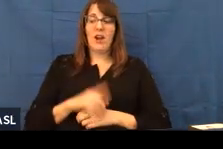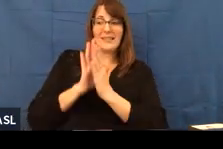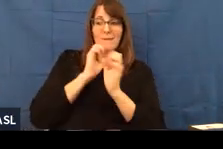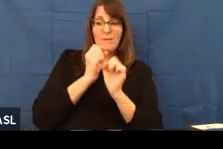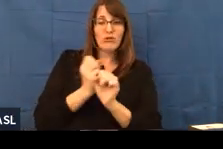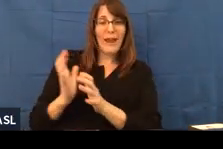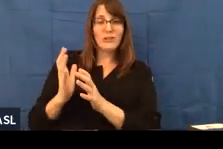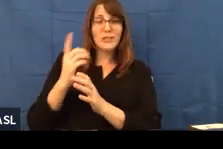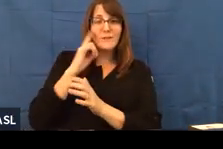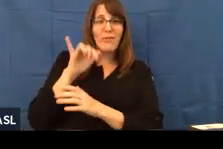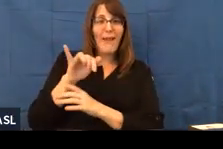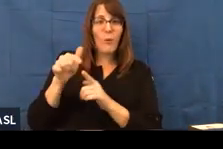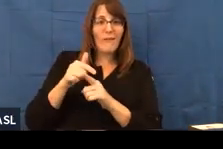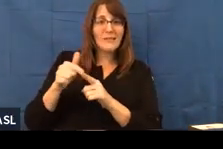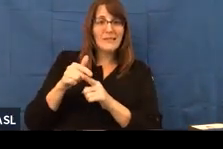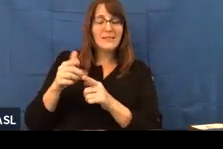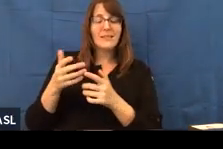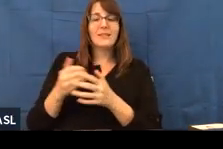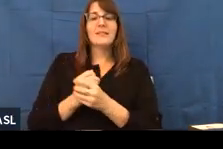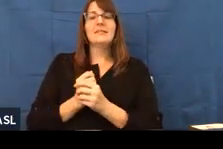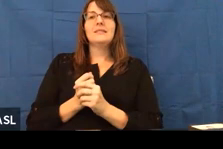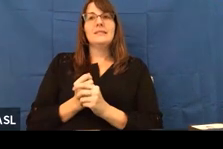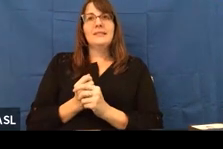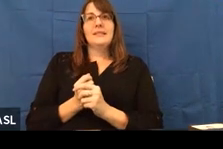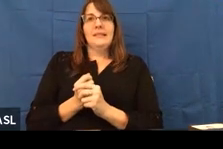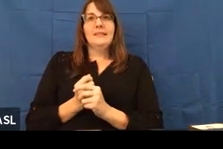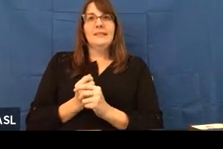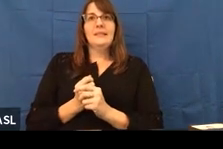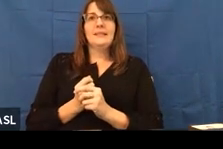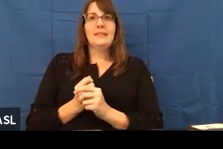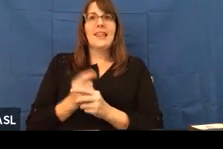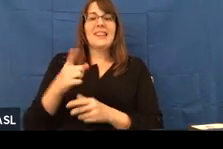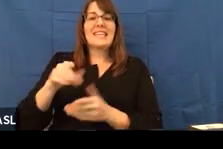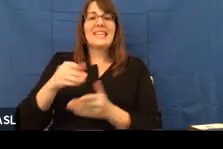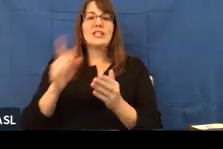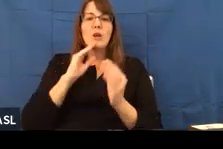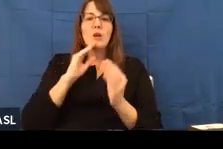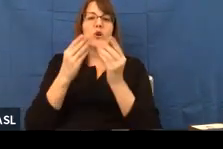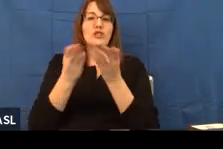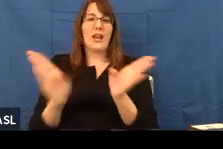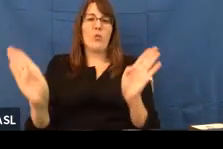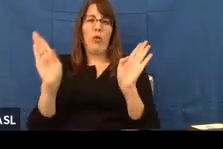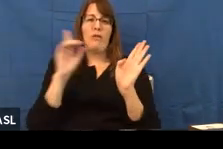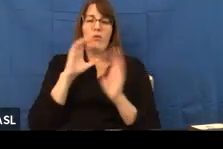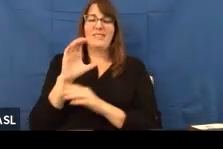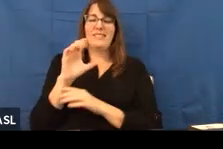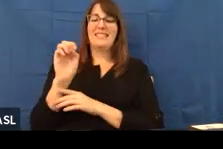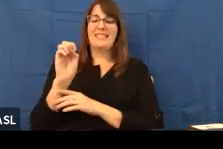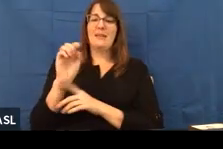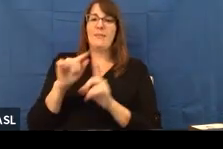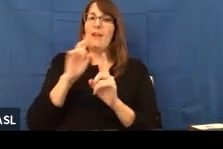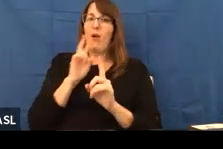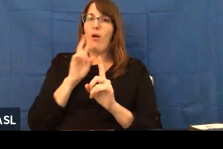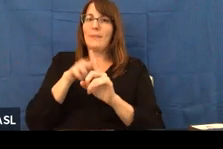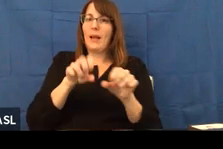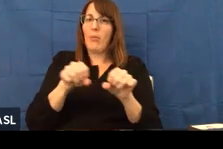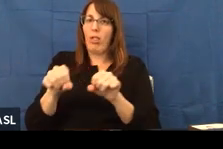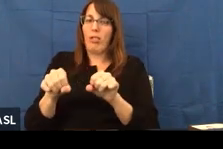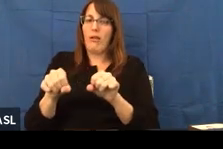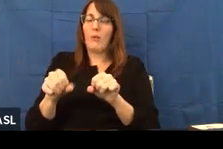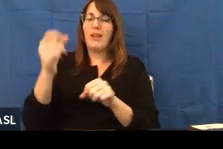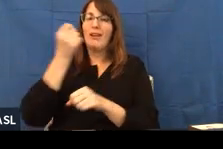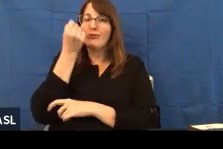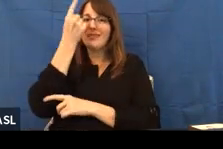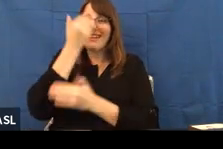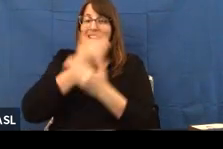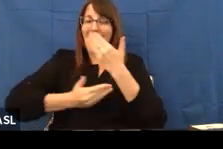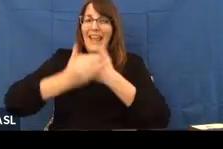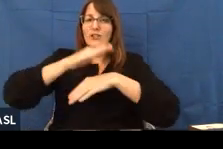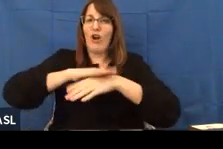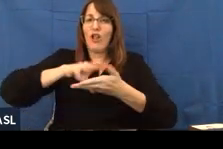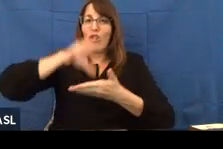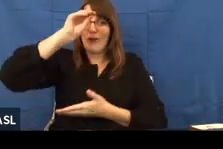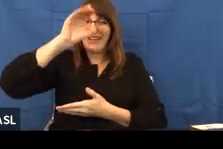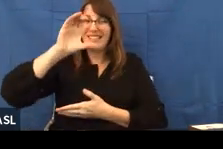Allison Frenzel : And again, as we get into some of these things, they're more general for all CTE. They are applicable and we understand that a lot of the hands on learning in CTE is going to have to